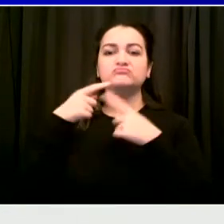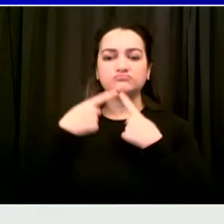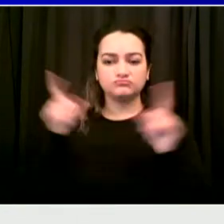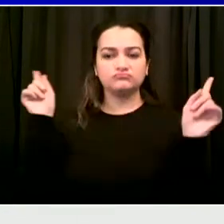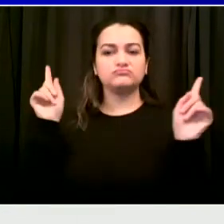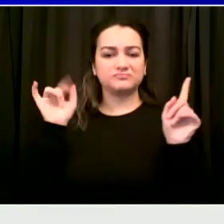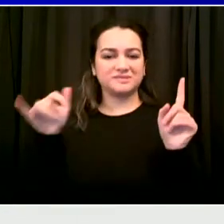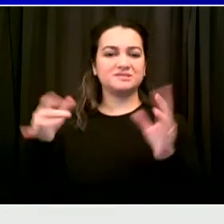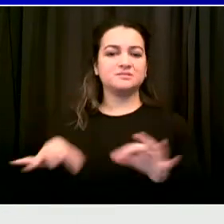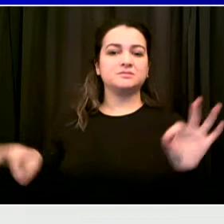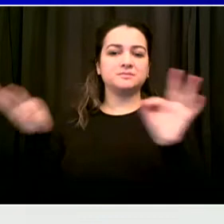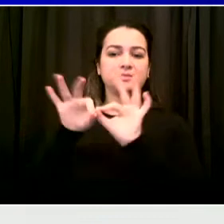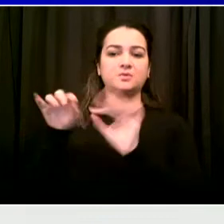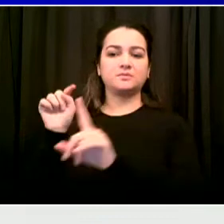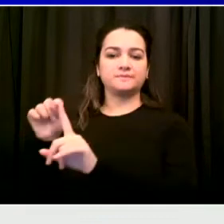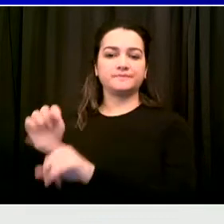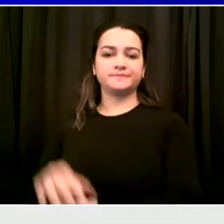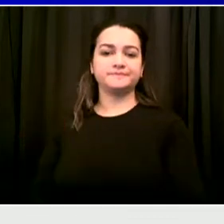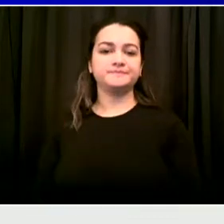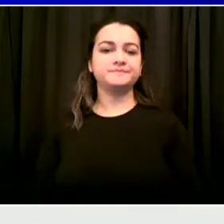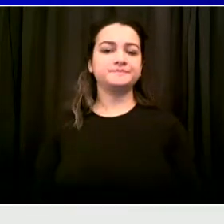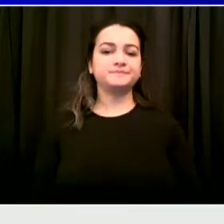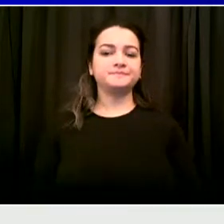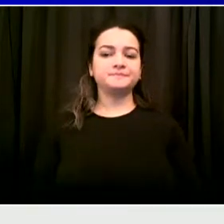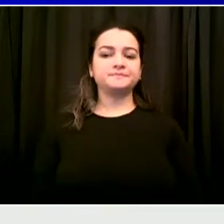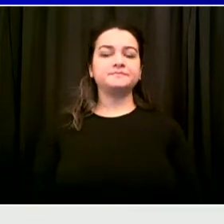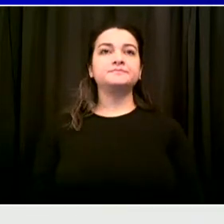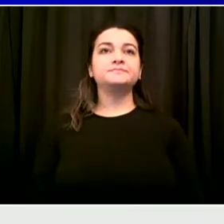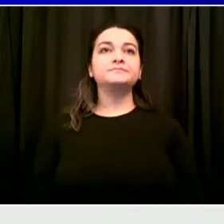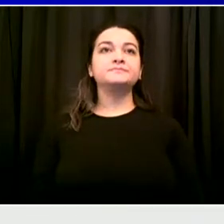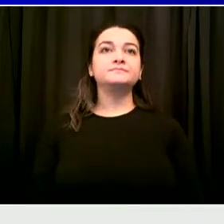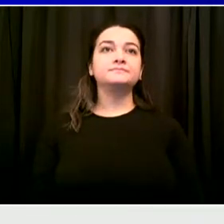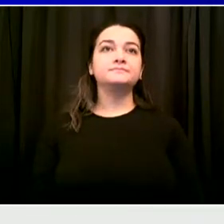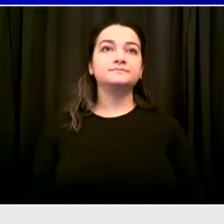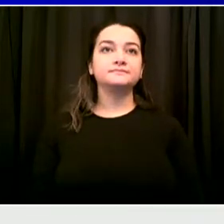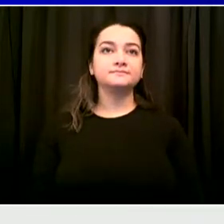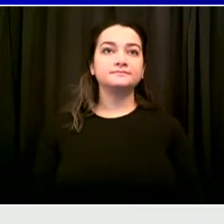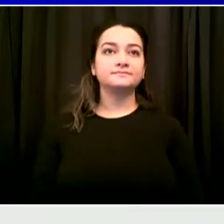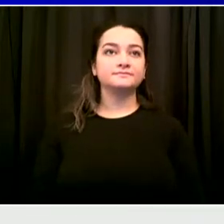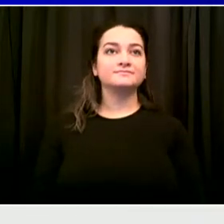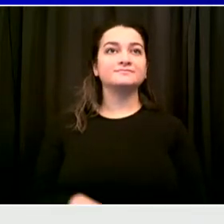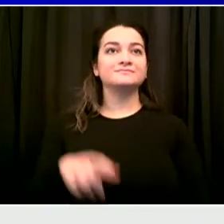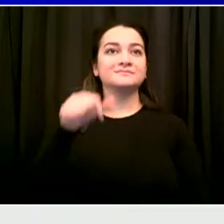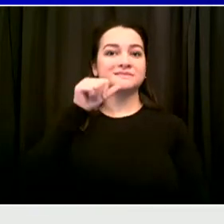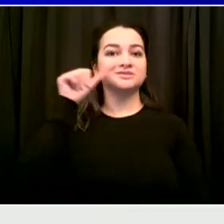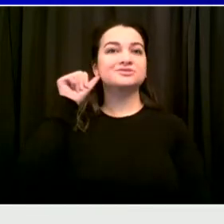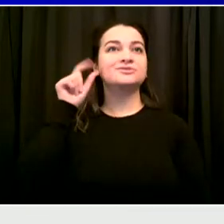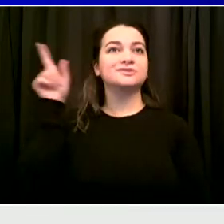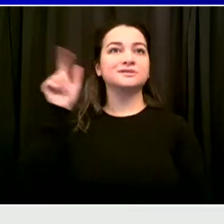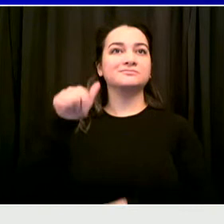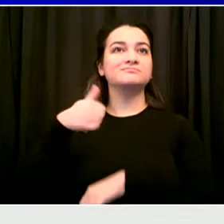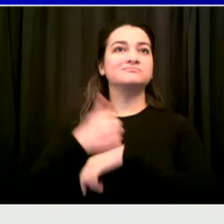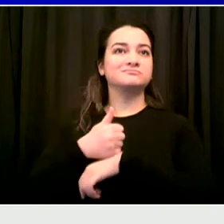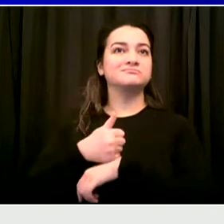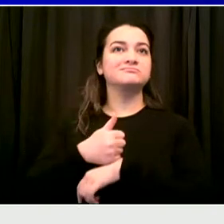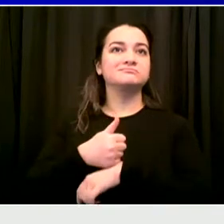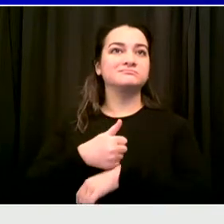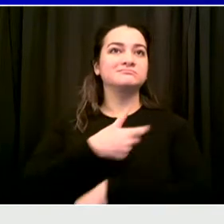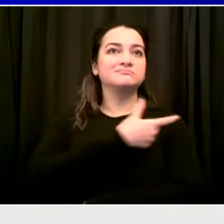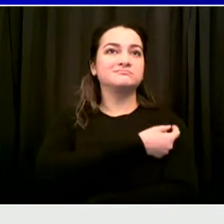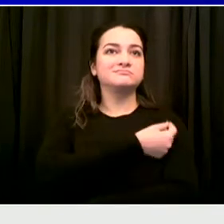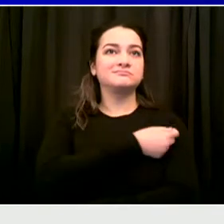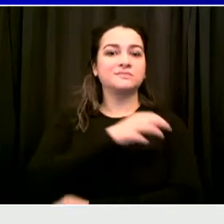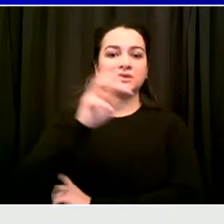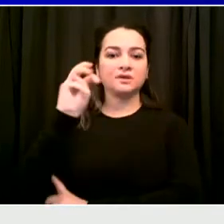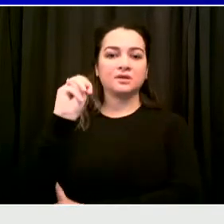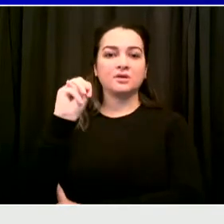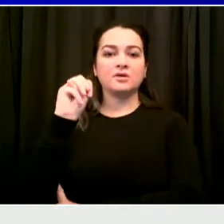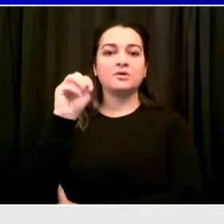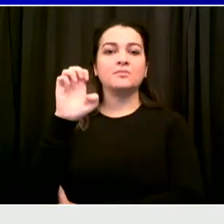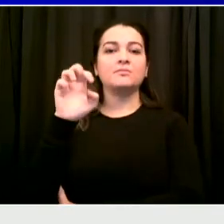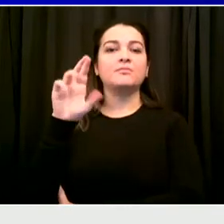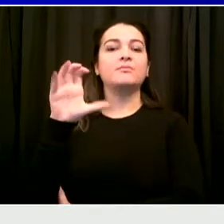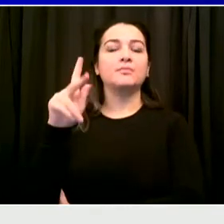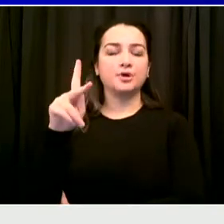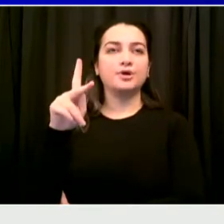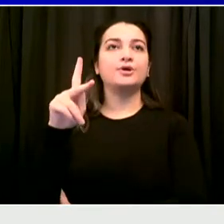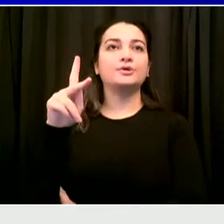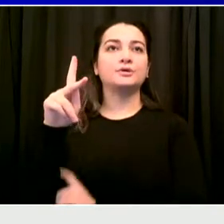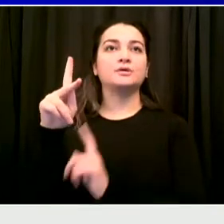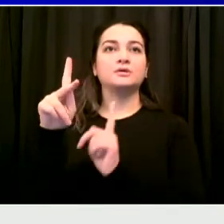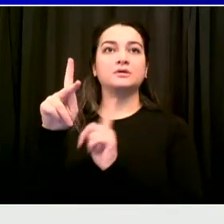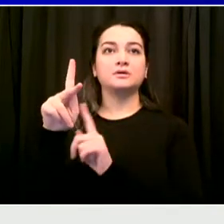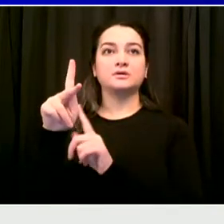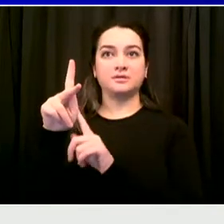COUNTRY WAS WORKING ON ETHIR